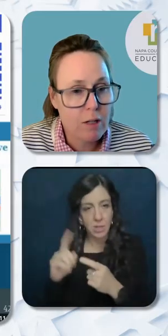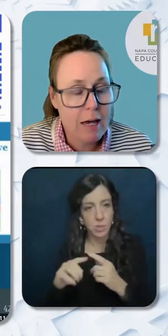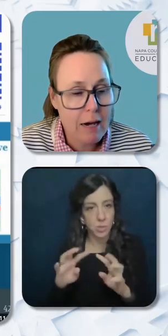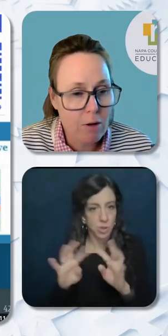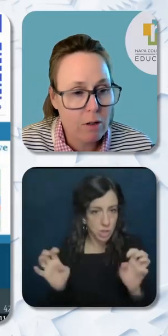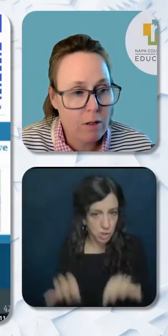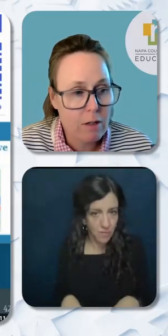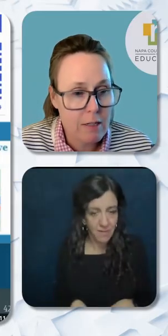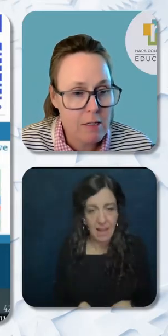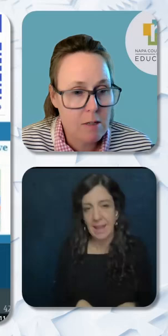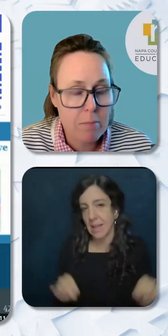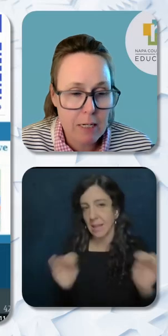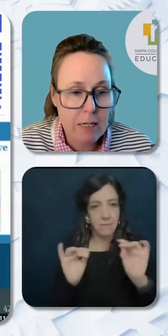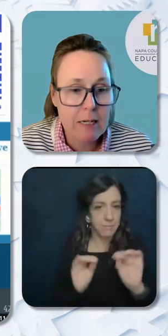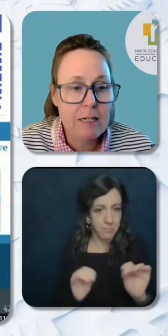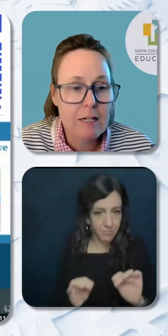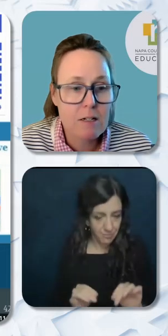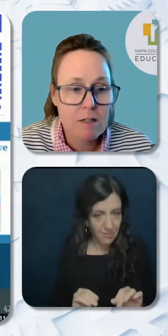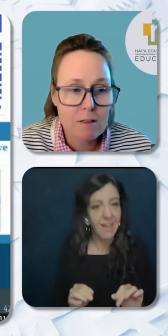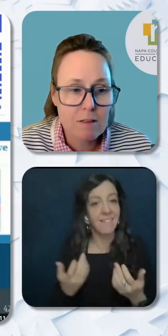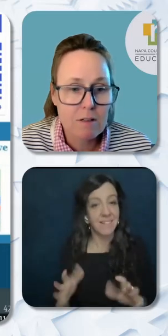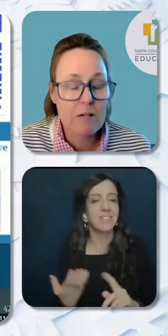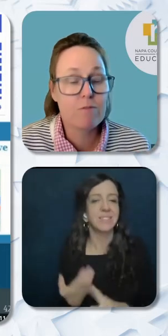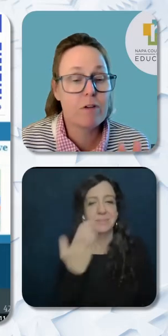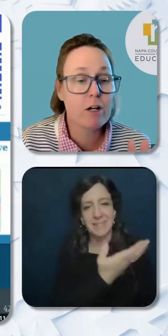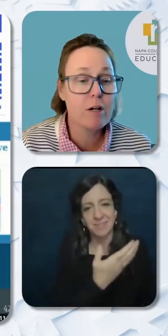you can fill that out and submit it. And again.